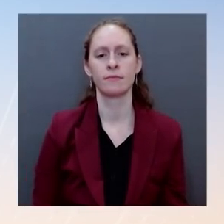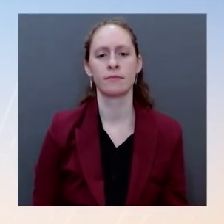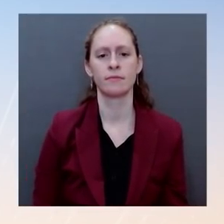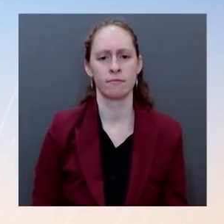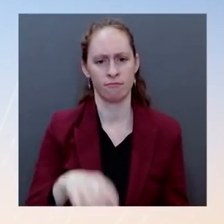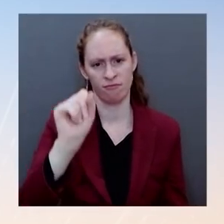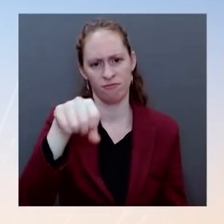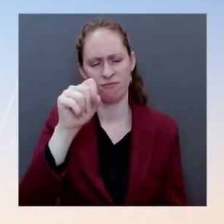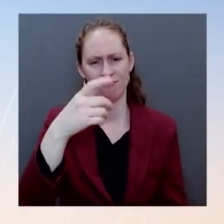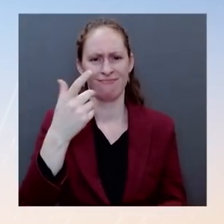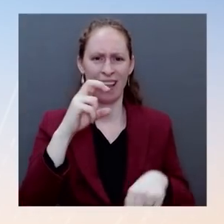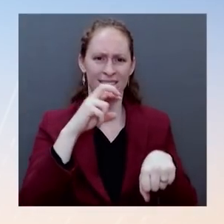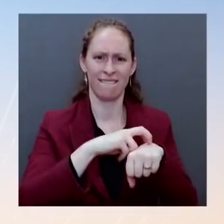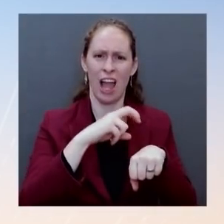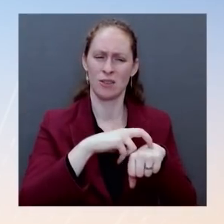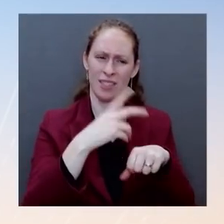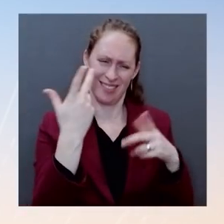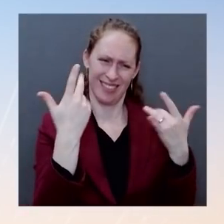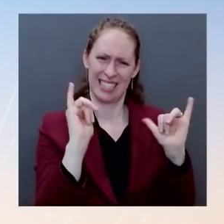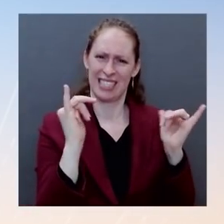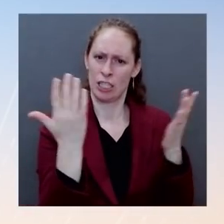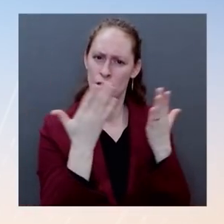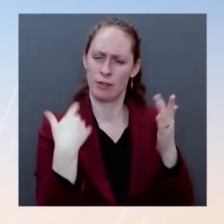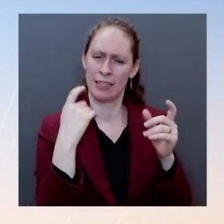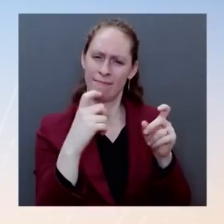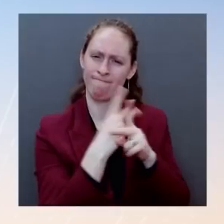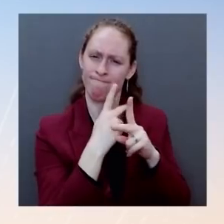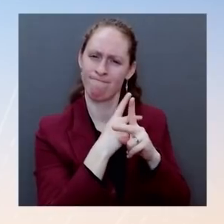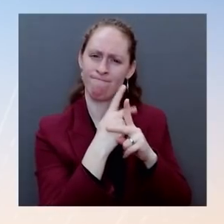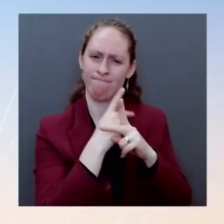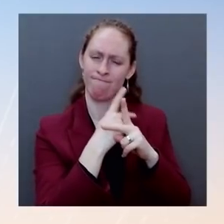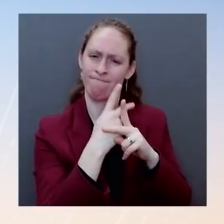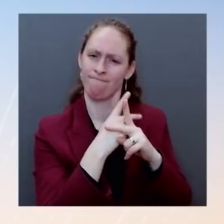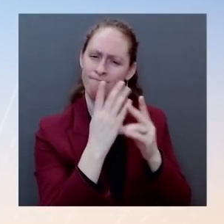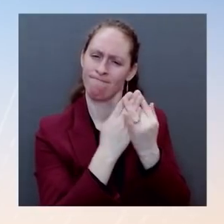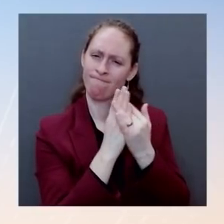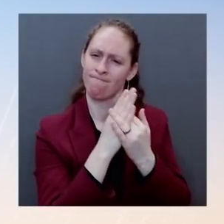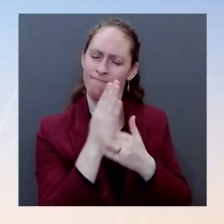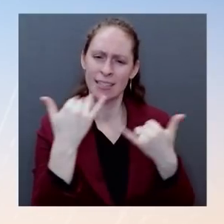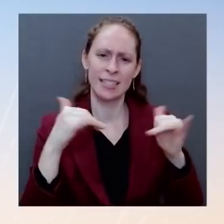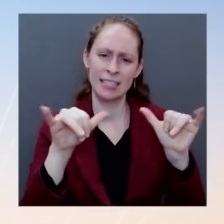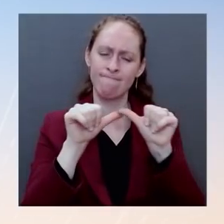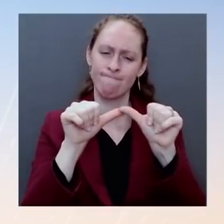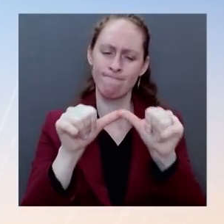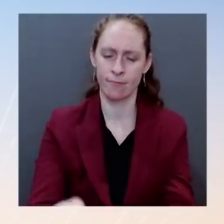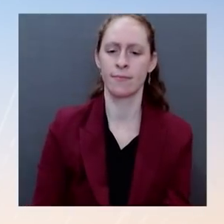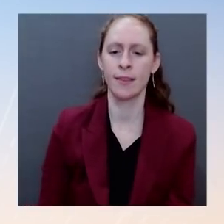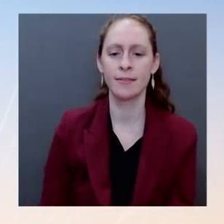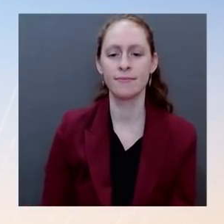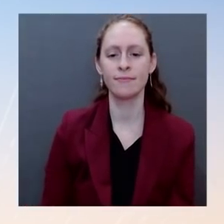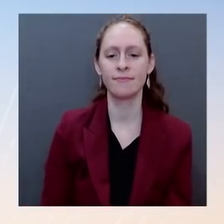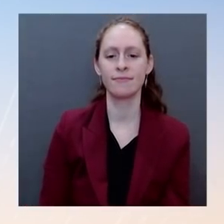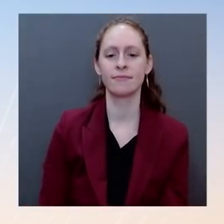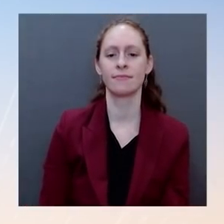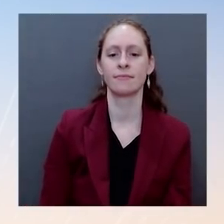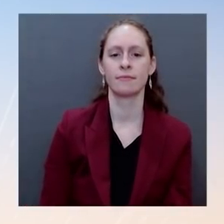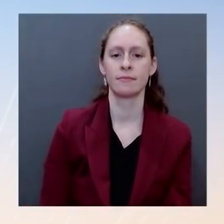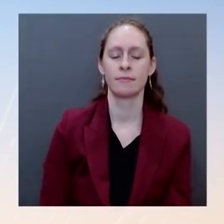a great deal of progress in the last few weeks. The Press: Okay, but just to follow up on that -- Ms. Psaki: Yeah. The Press: -- is it fair to say that, you know, with half of January finished